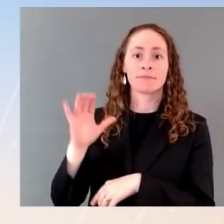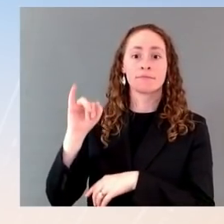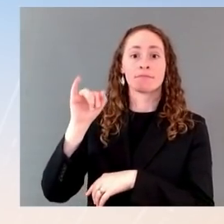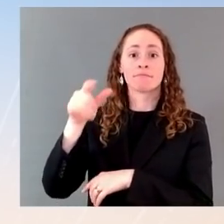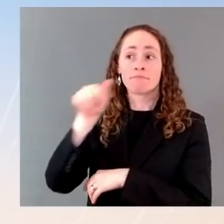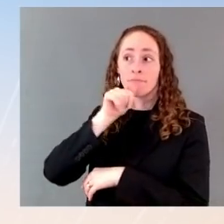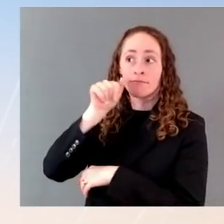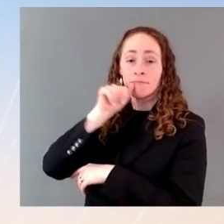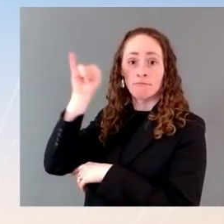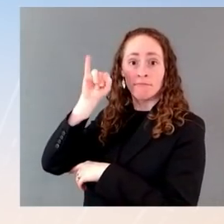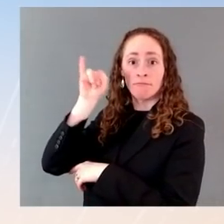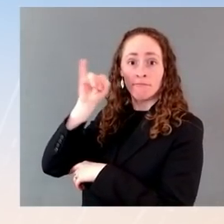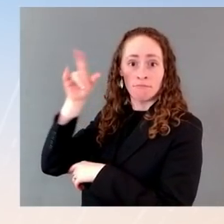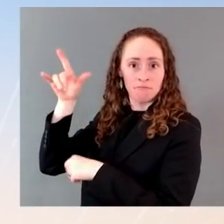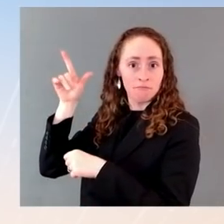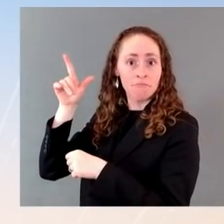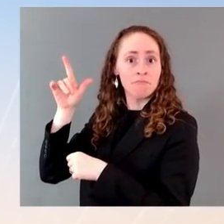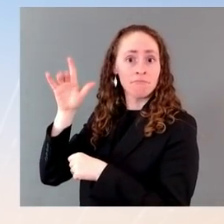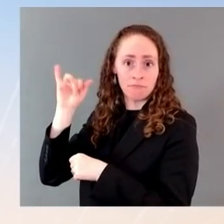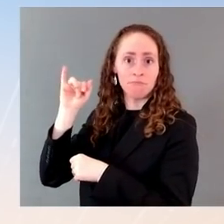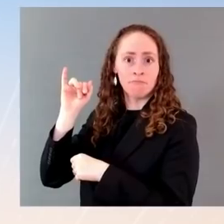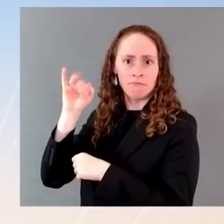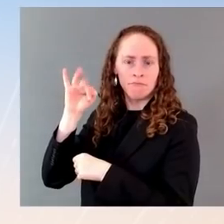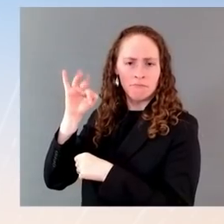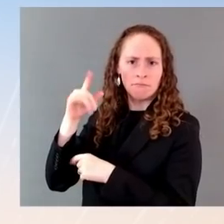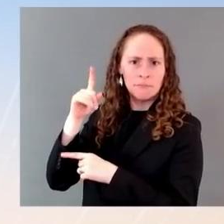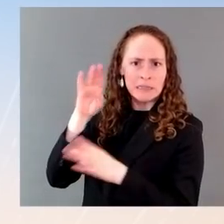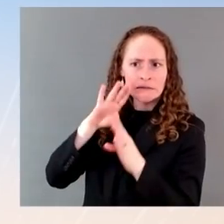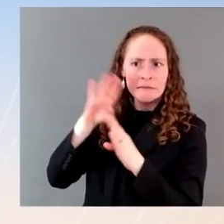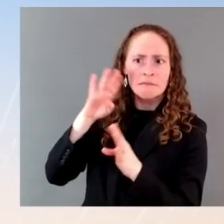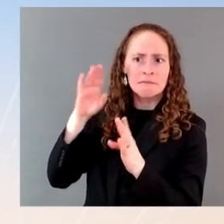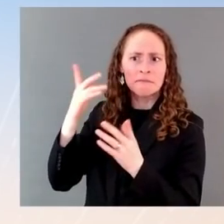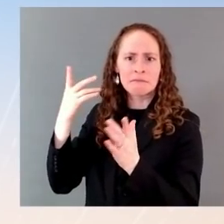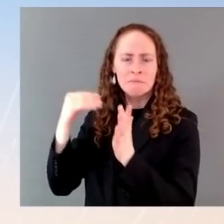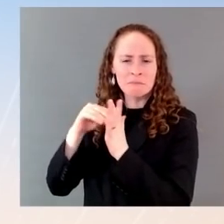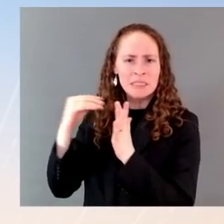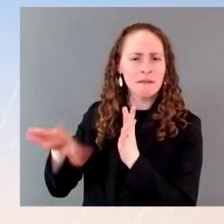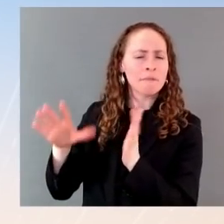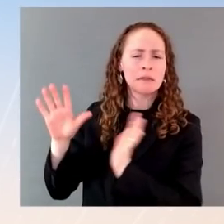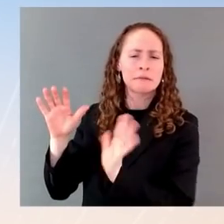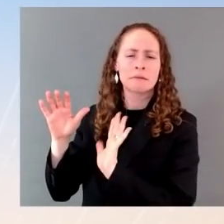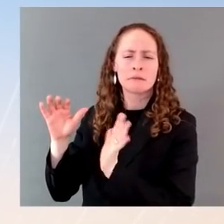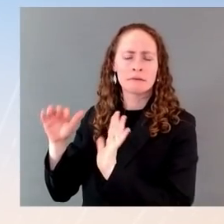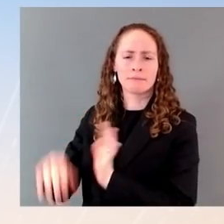as we know, which is a test that can certainly track very closely